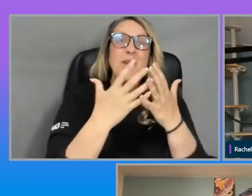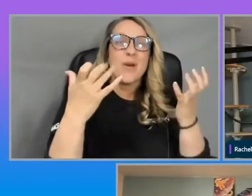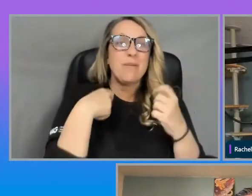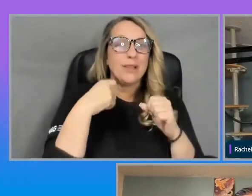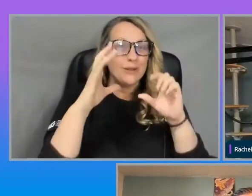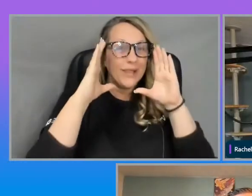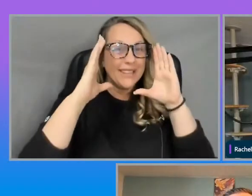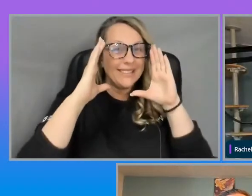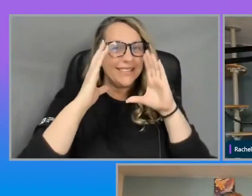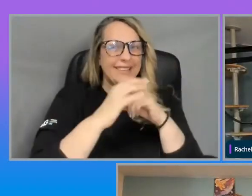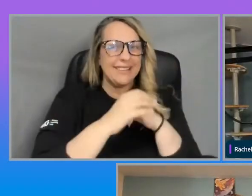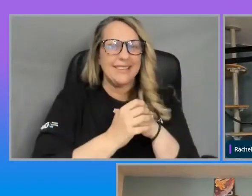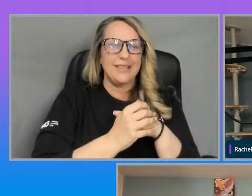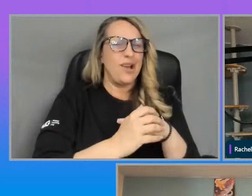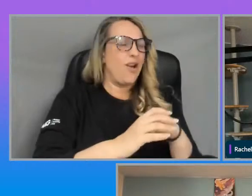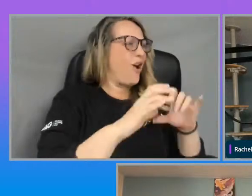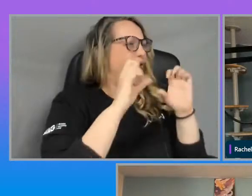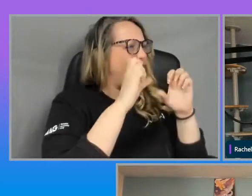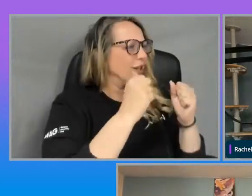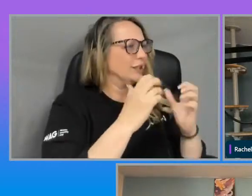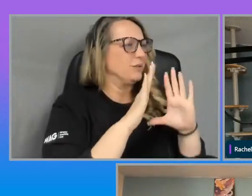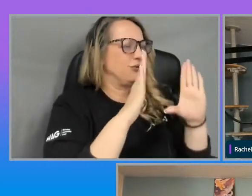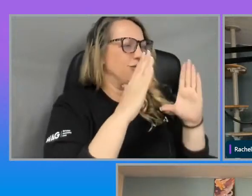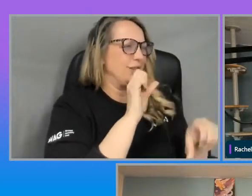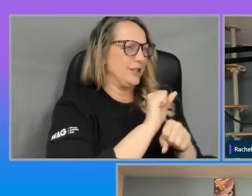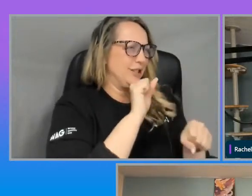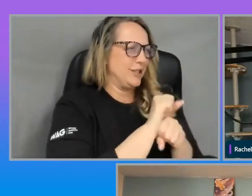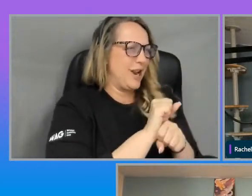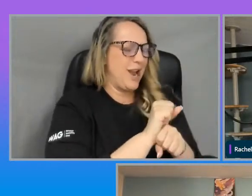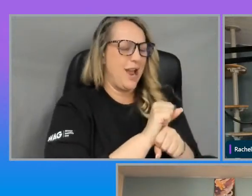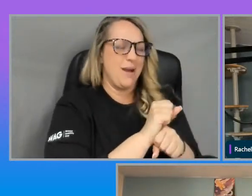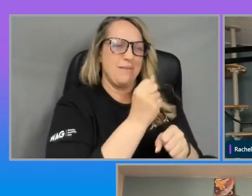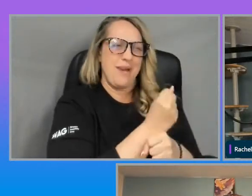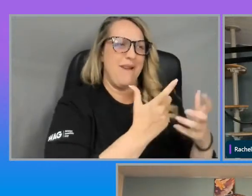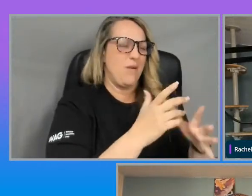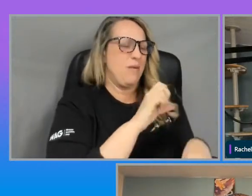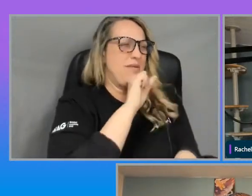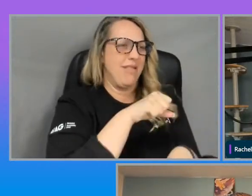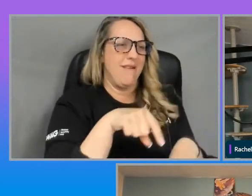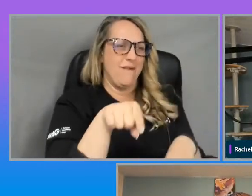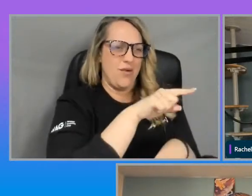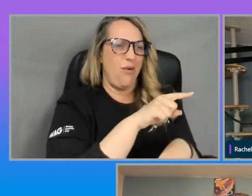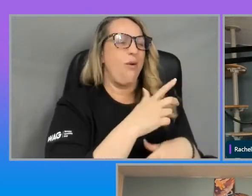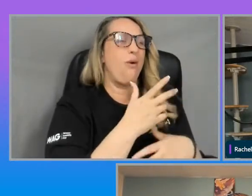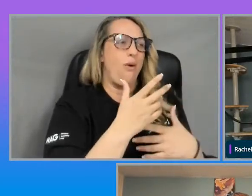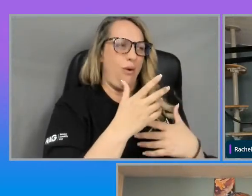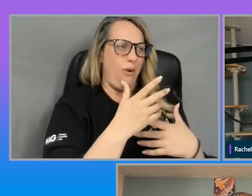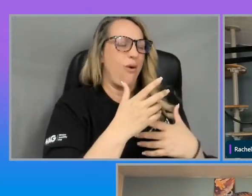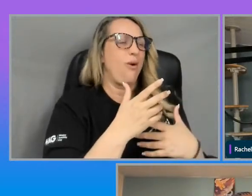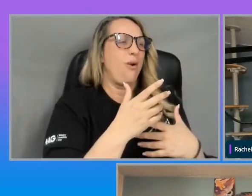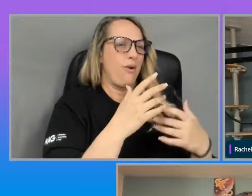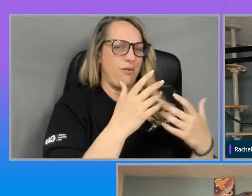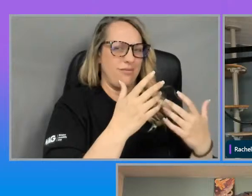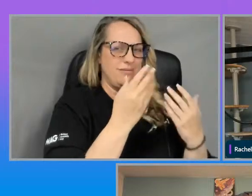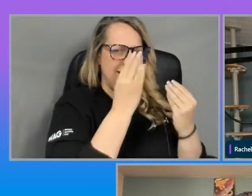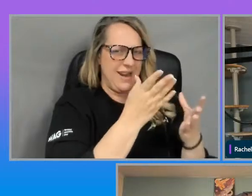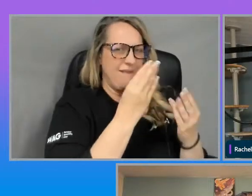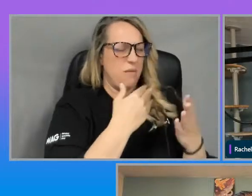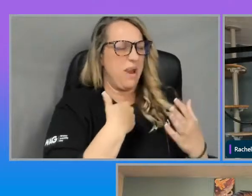listening. Awesome. Great job Rachel. Attendees definitely loved your content and we actually got a